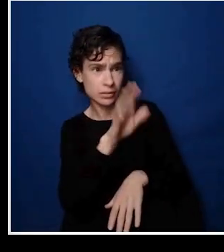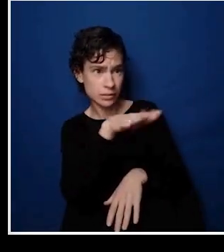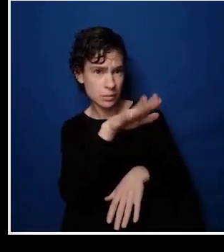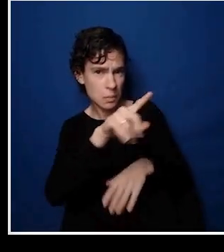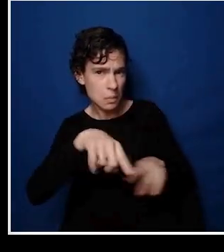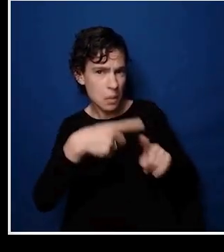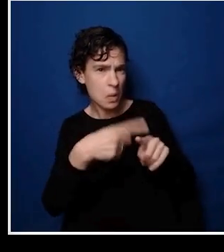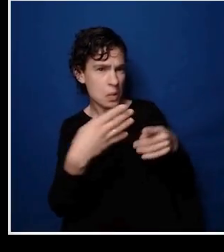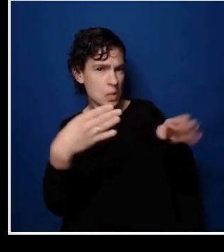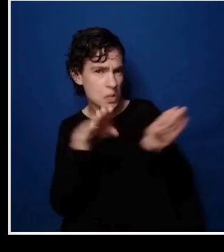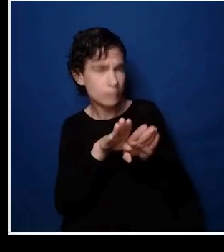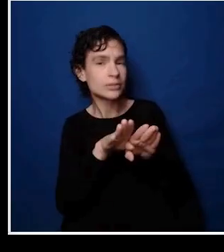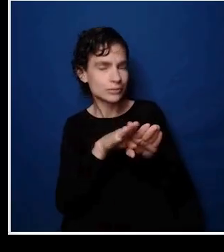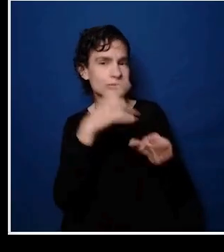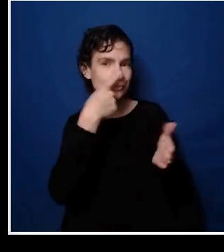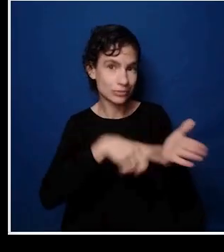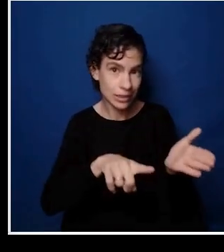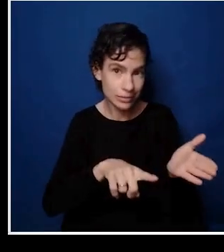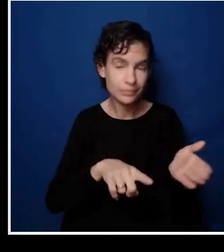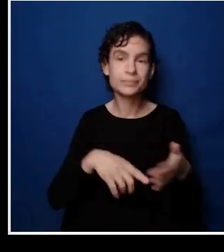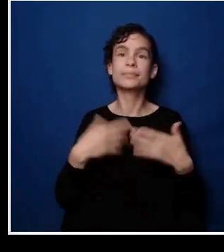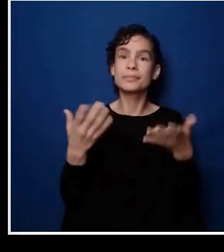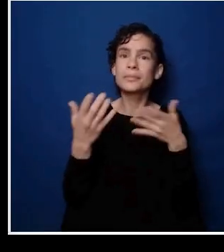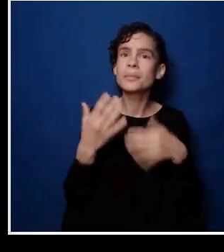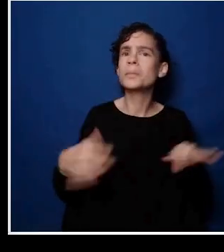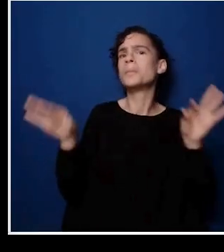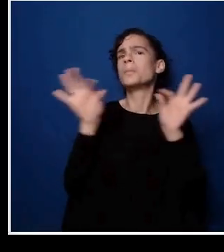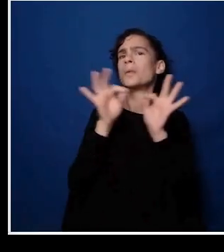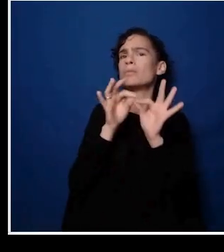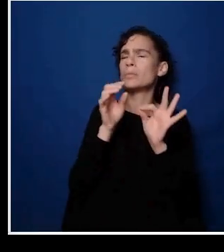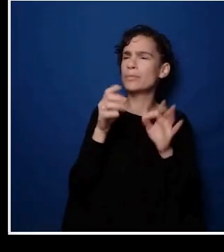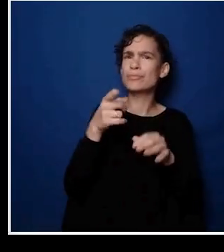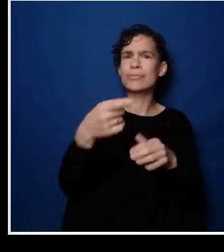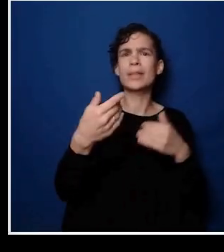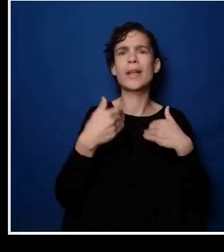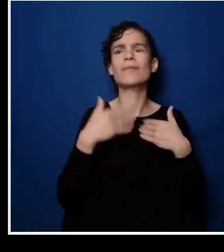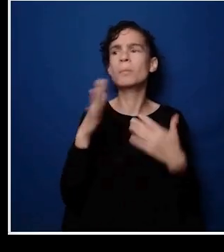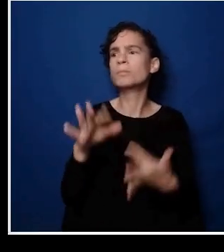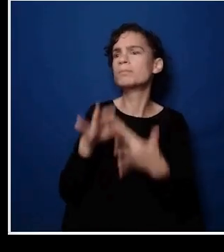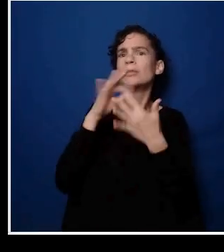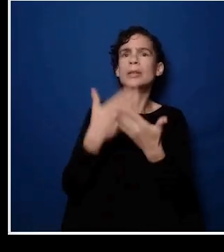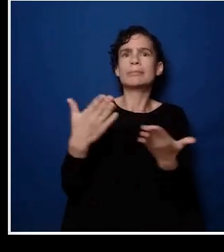Make sure you have any specific equipment you need for daily living because in a disaster,